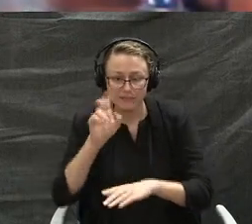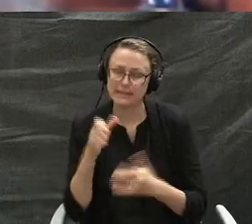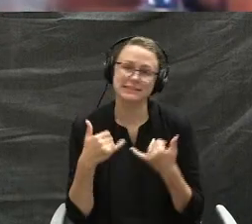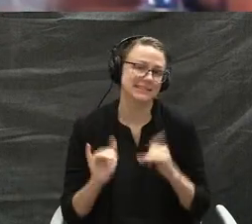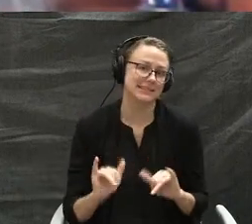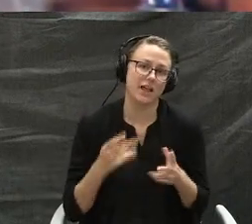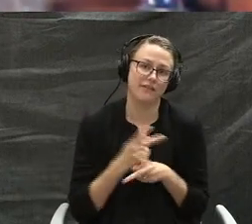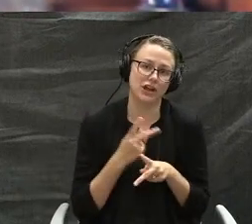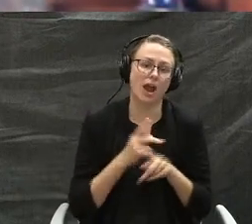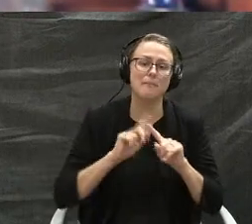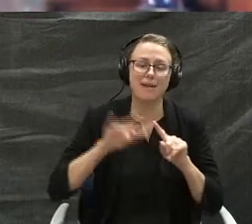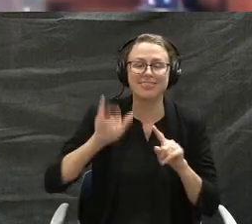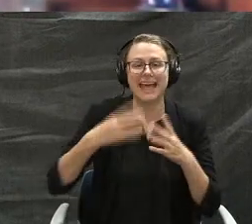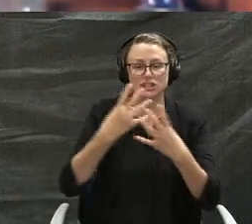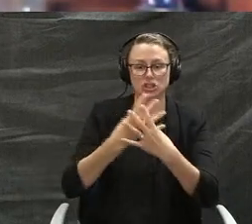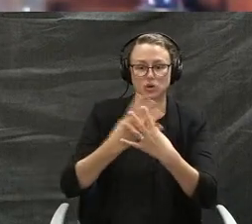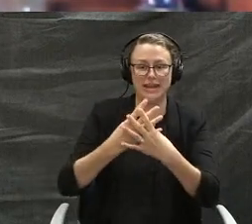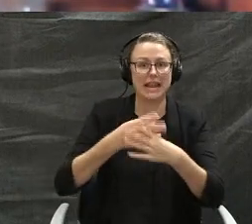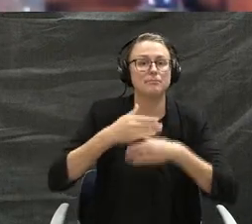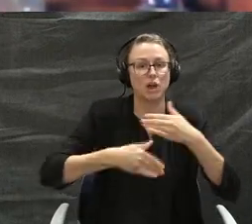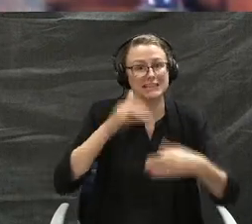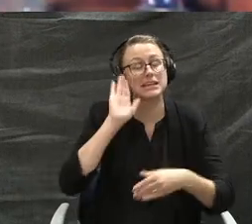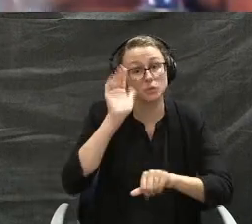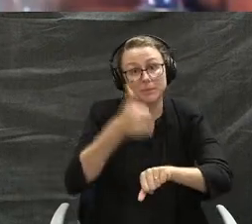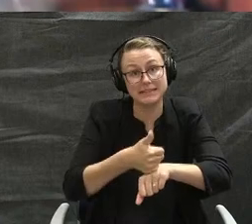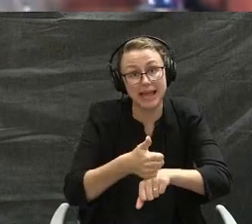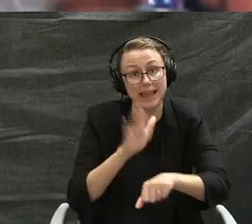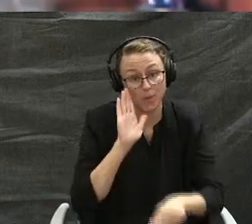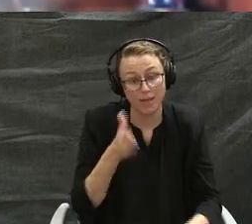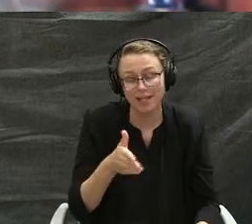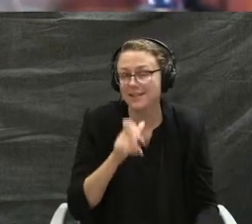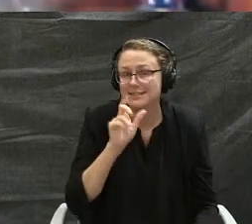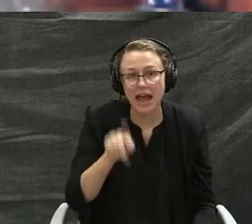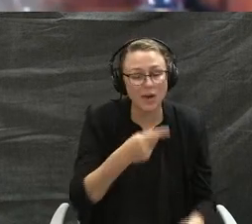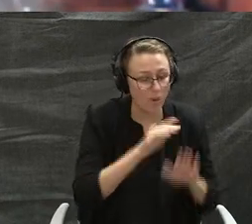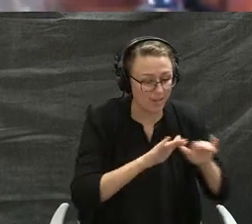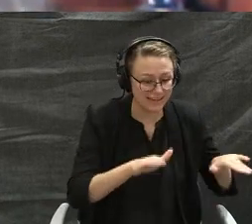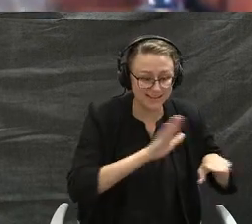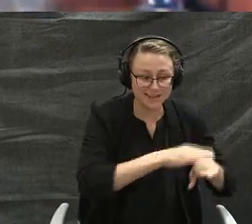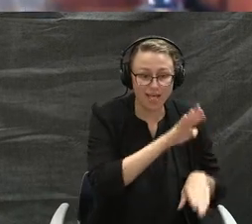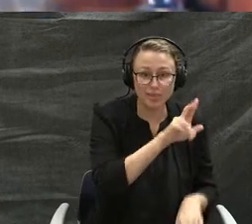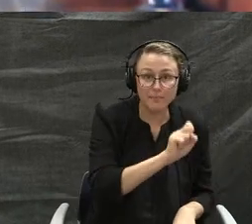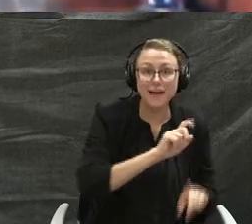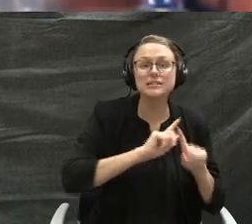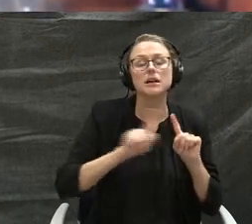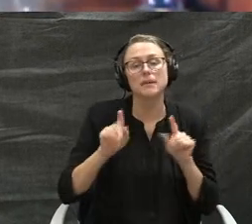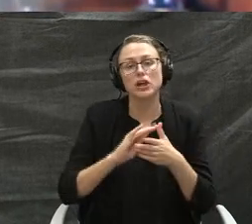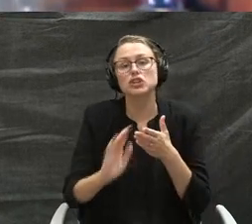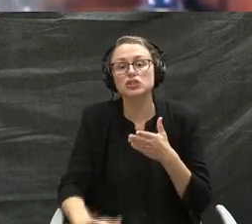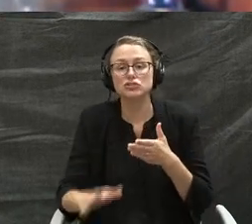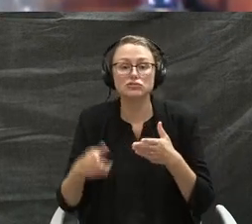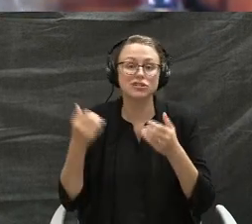but that whole screening protocol will be in place for not only kids arriving on the bus, but students arriving by